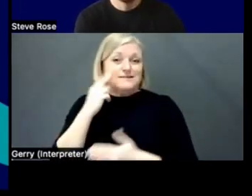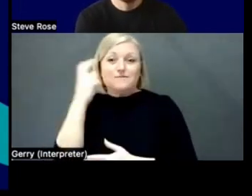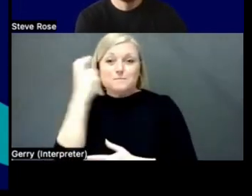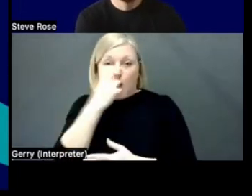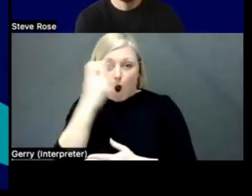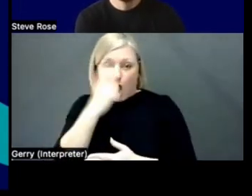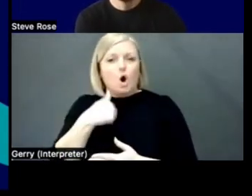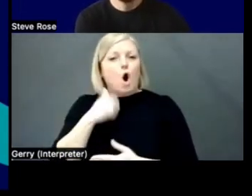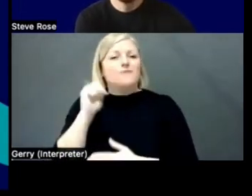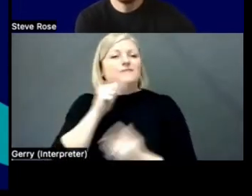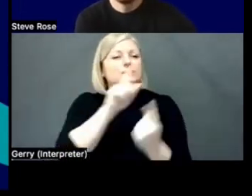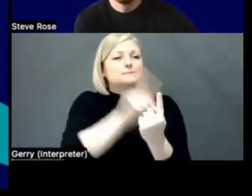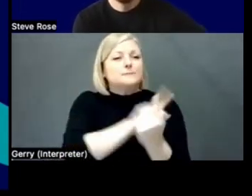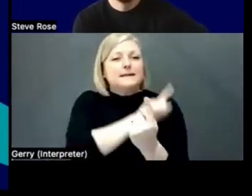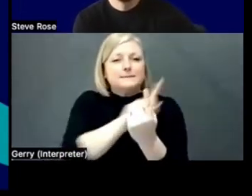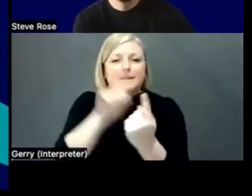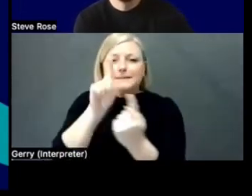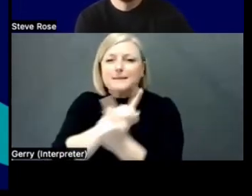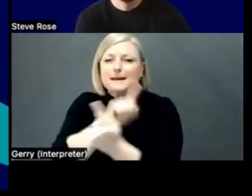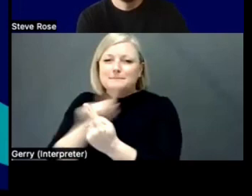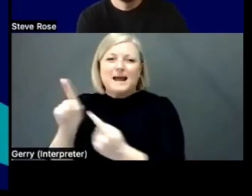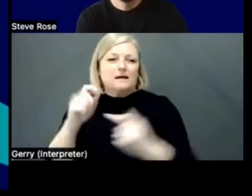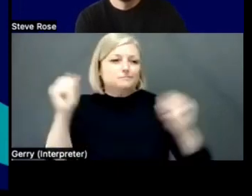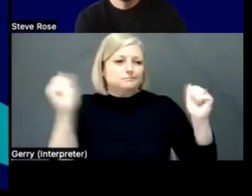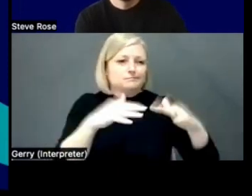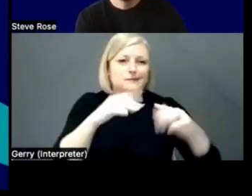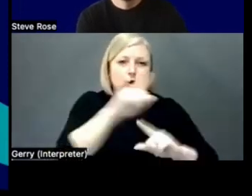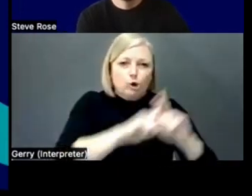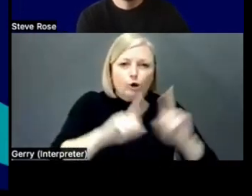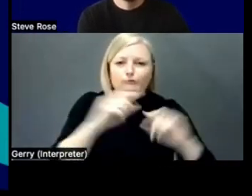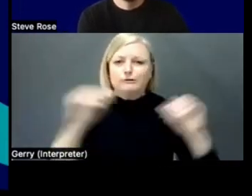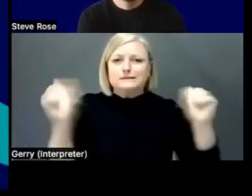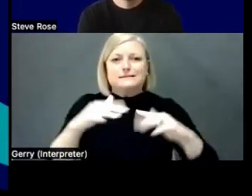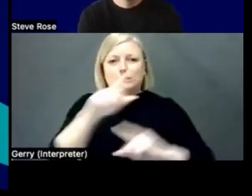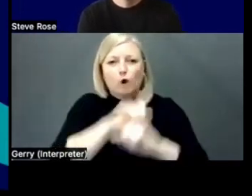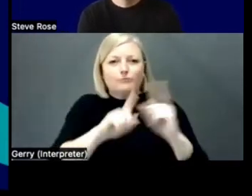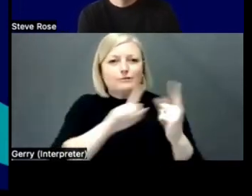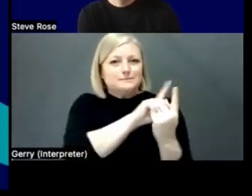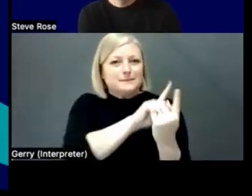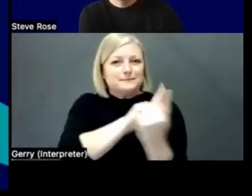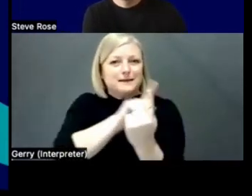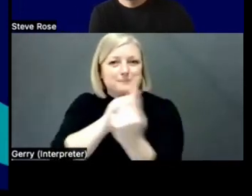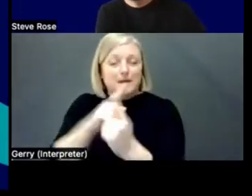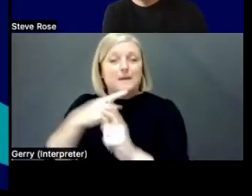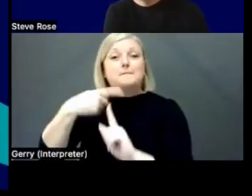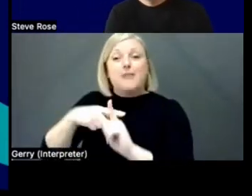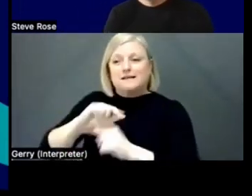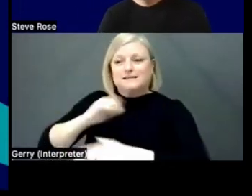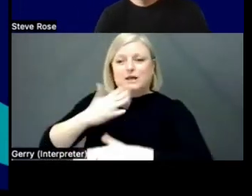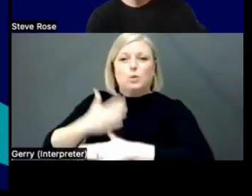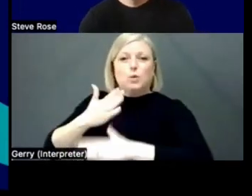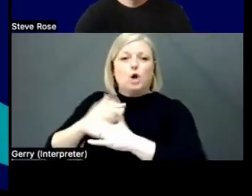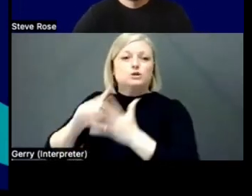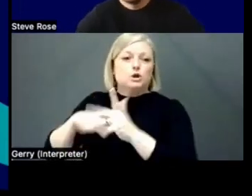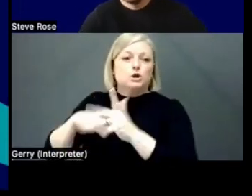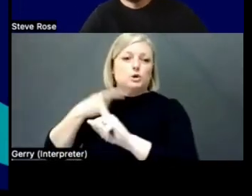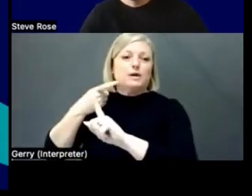Senses UK. So I'll hand over to Steve, who I know is going to give us a great session this evening. It's